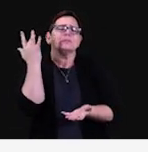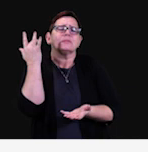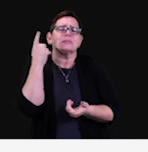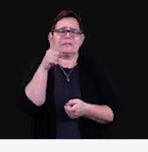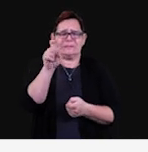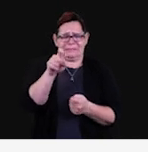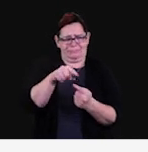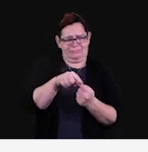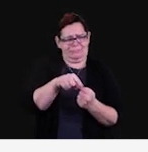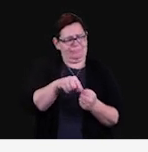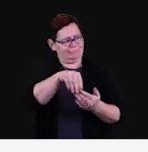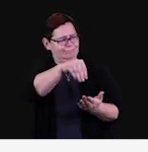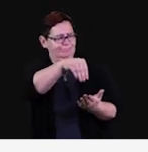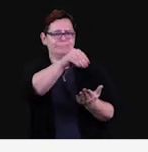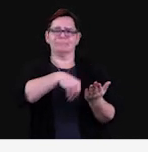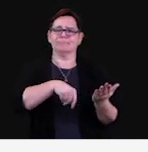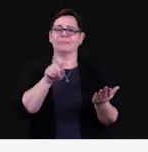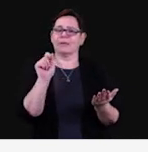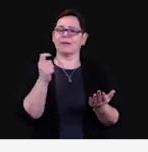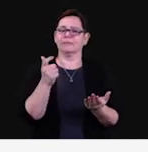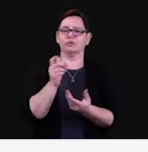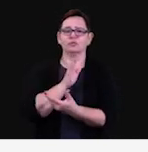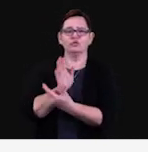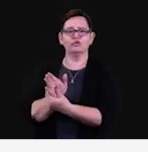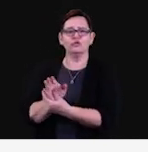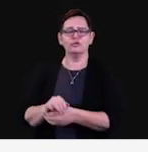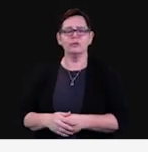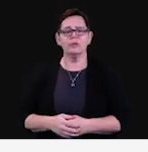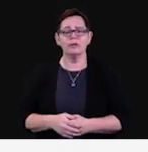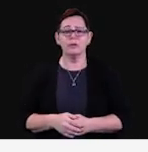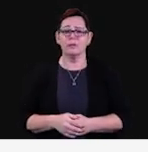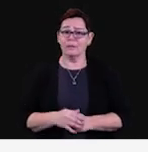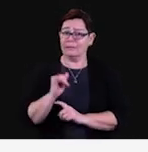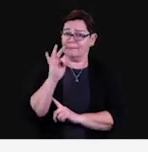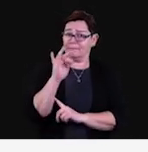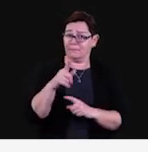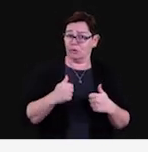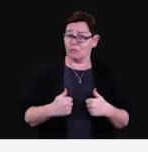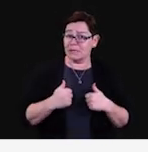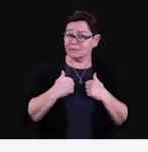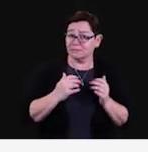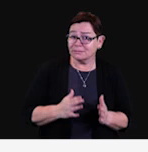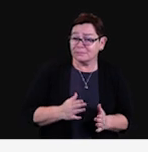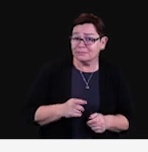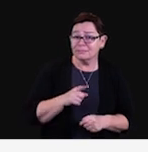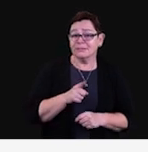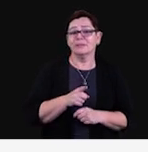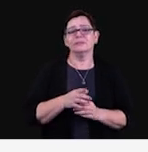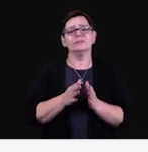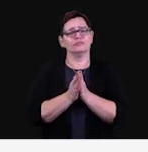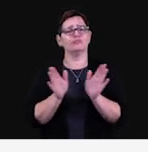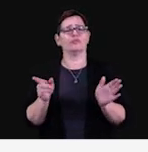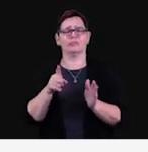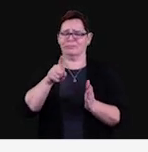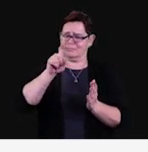If you are a resident, then generally, you must complete a tax return if: you have to pay tax;